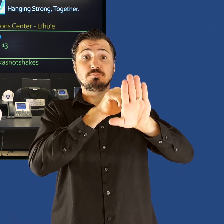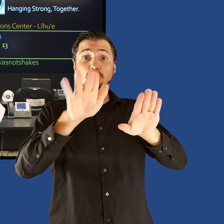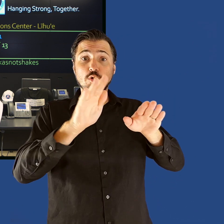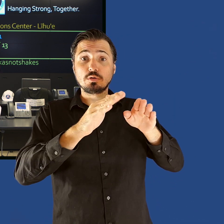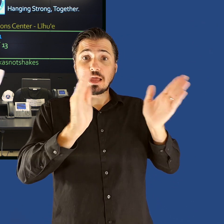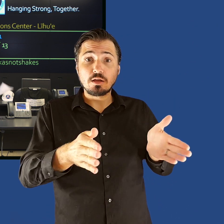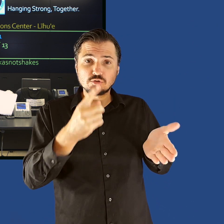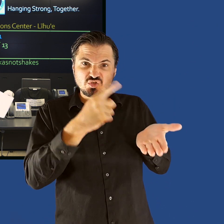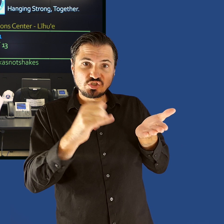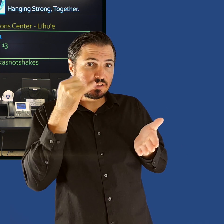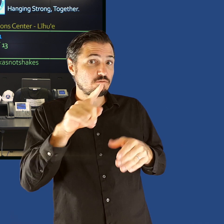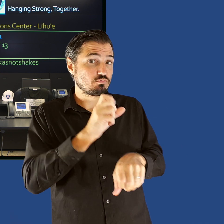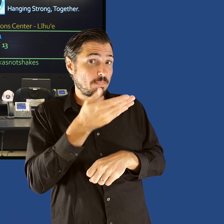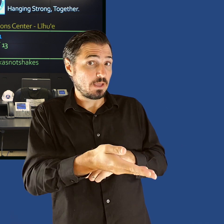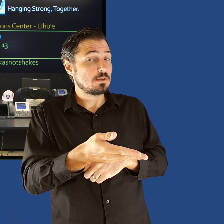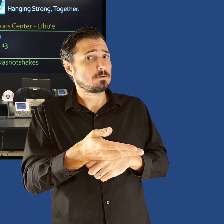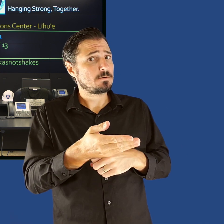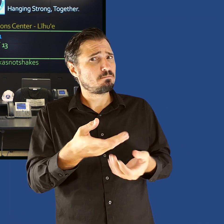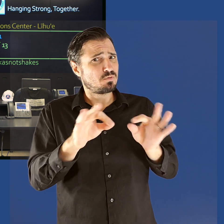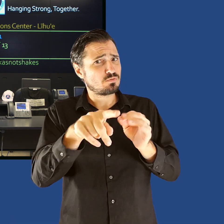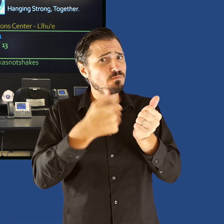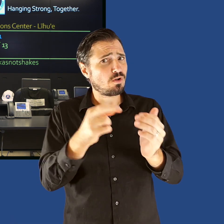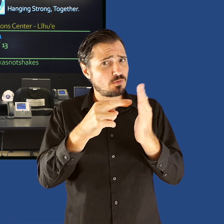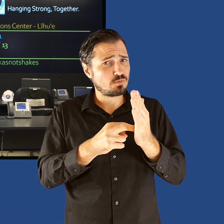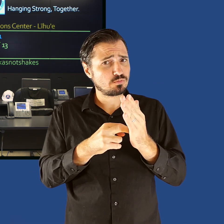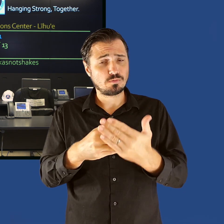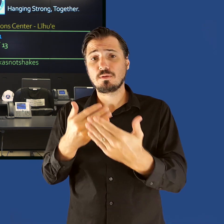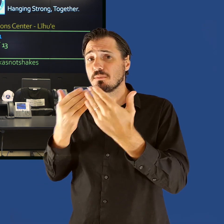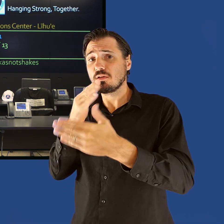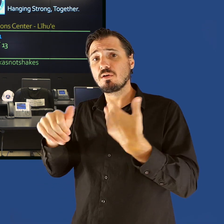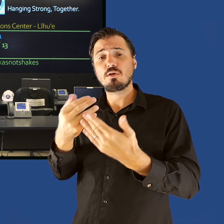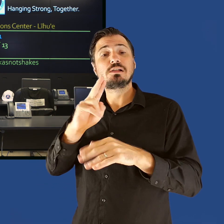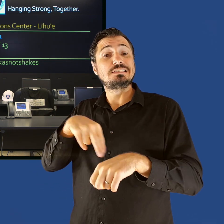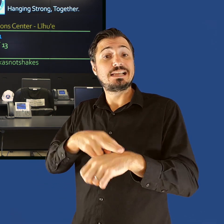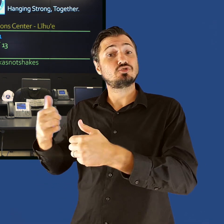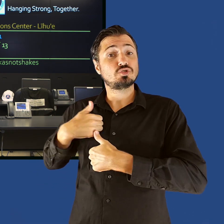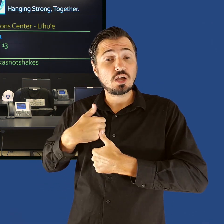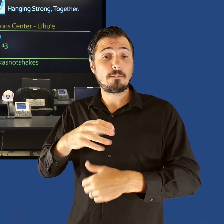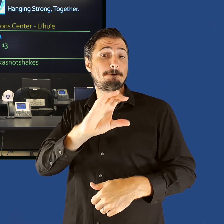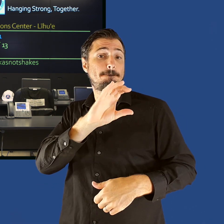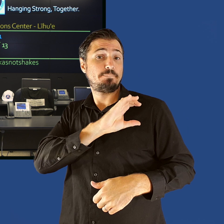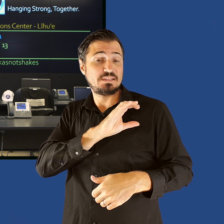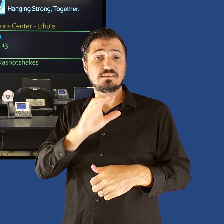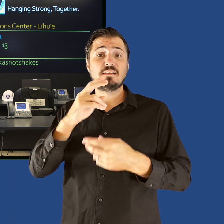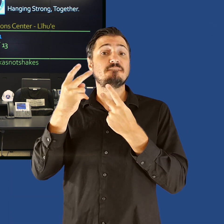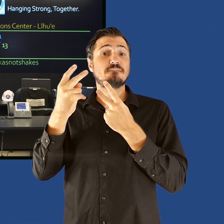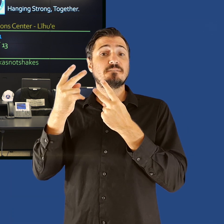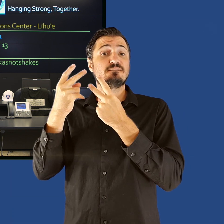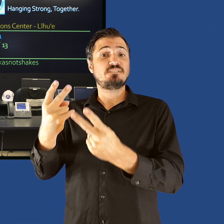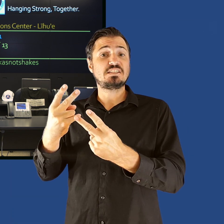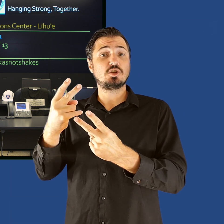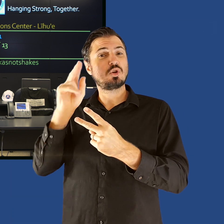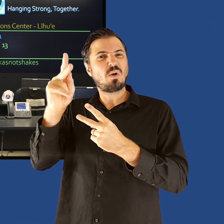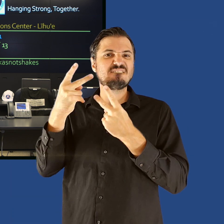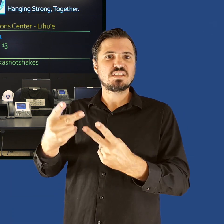Mahalo to our Kaua‘i Police Department officers, our National Guard, and the Kaua‘i Visitors Bureau, for helping to protect our island.